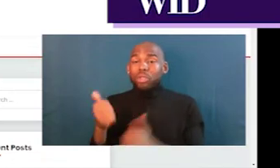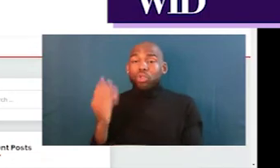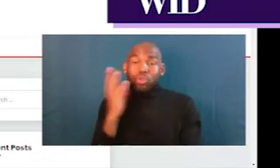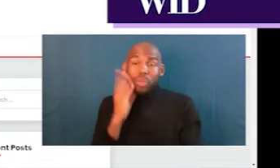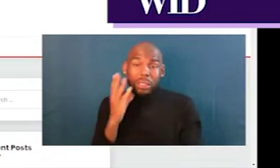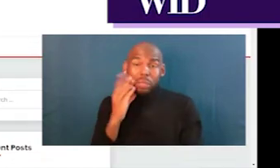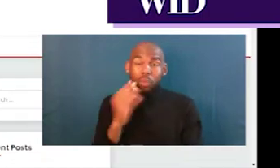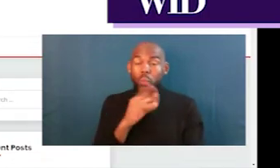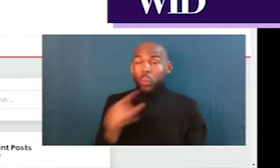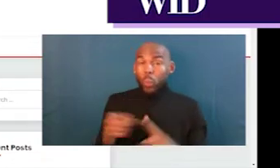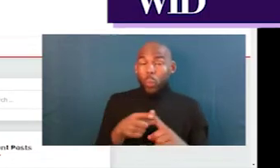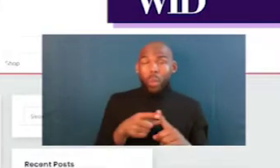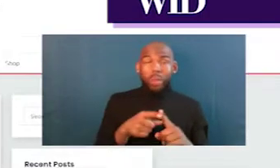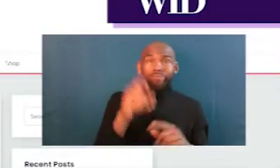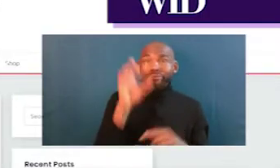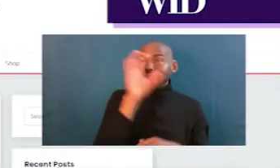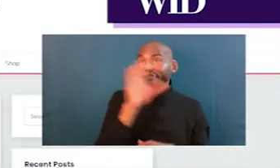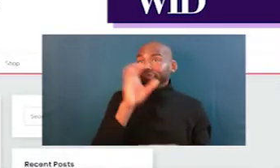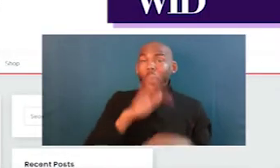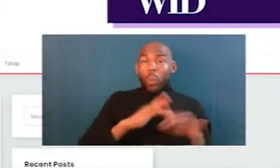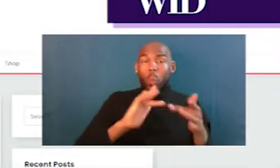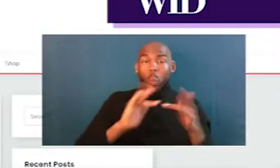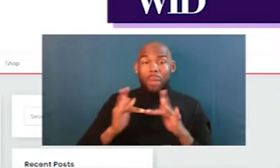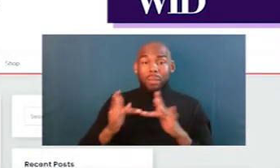in surfing the web. >> DUSTIN SNOWADZKY: Can you try to find and